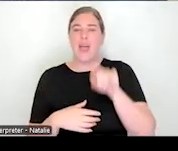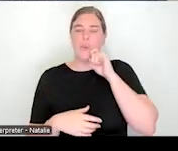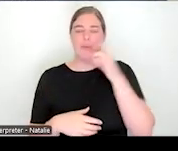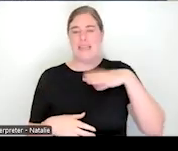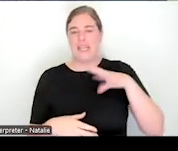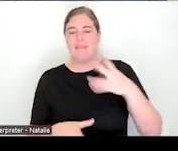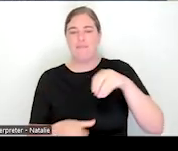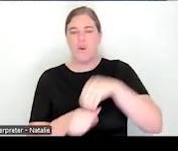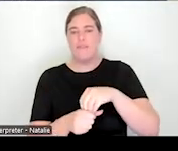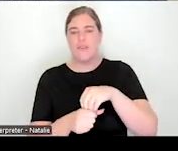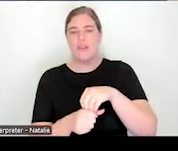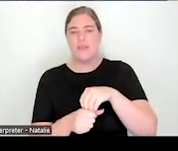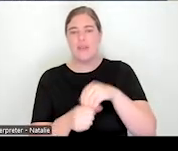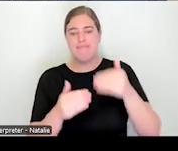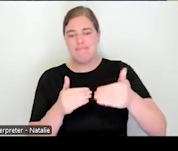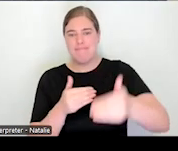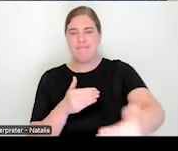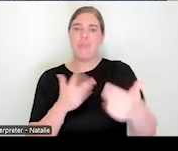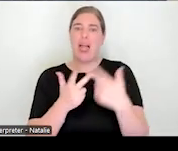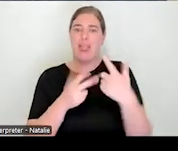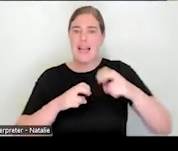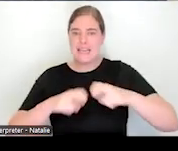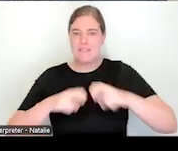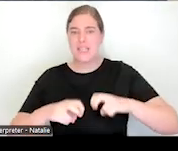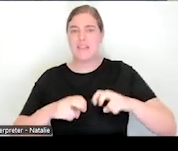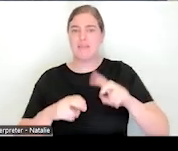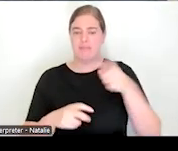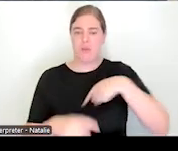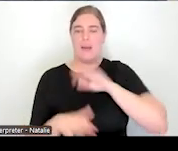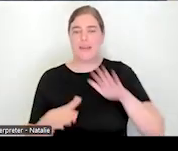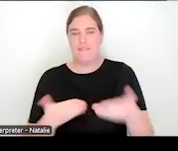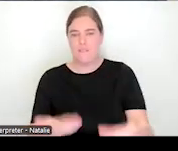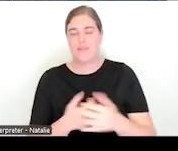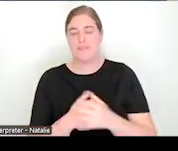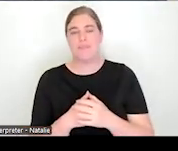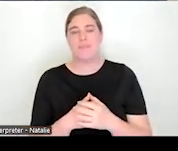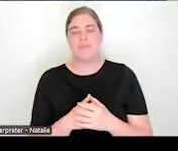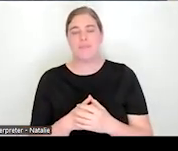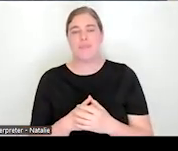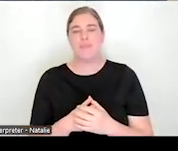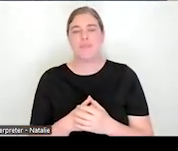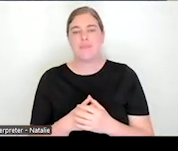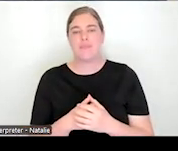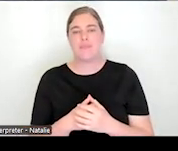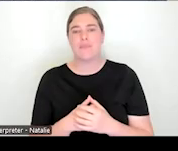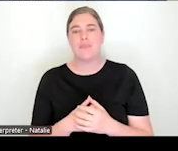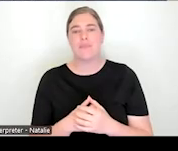in many of the activities we are delivering. We also need to consult on the details of